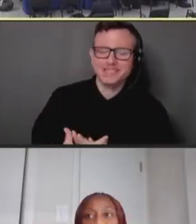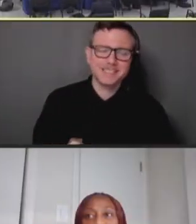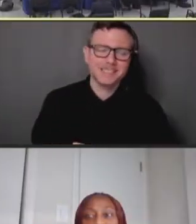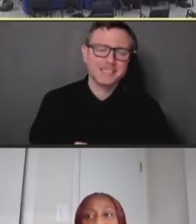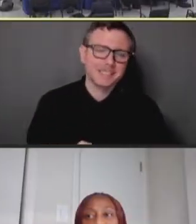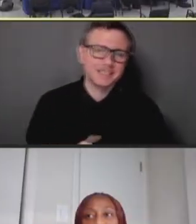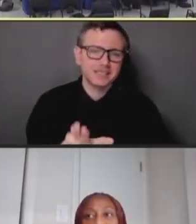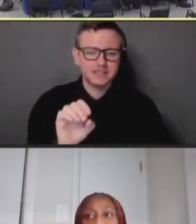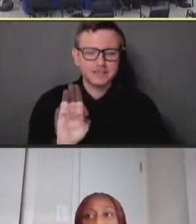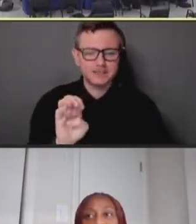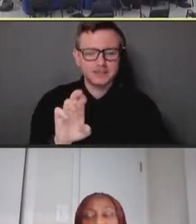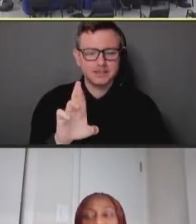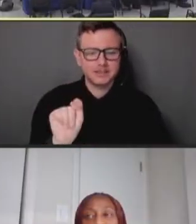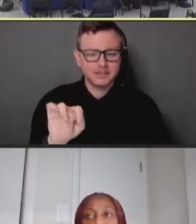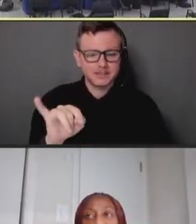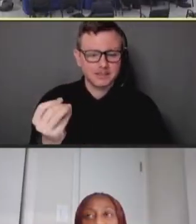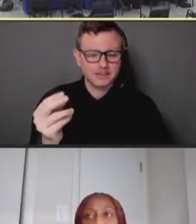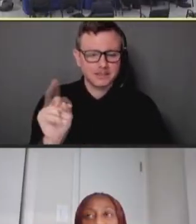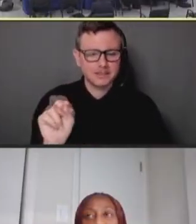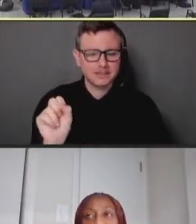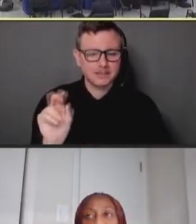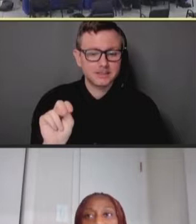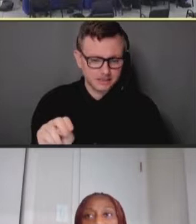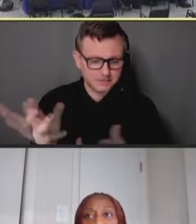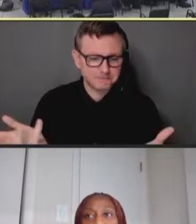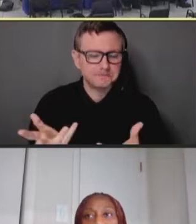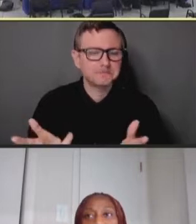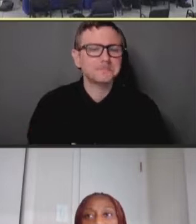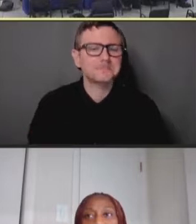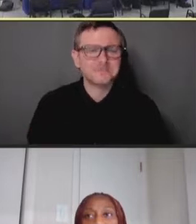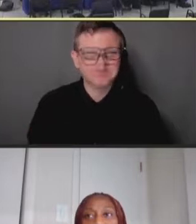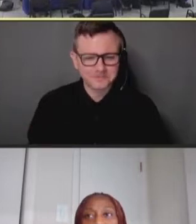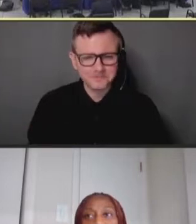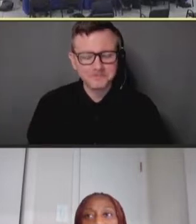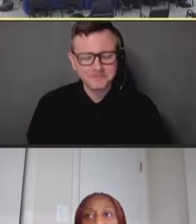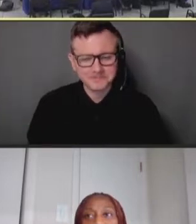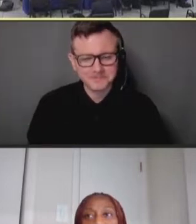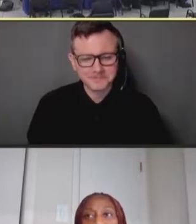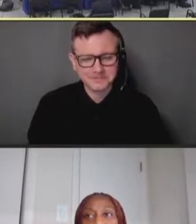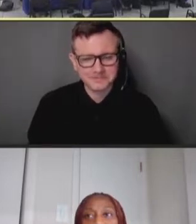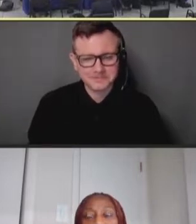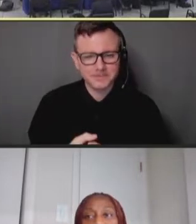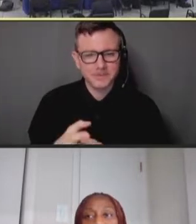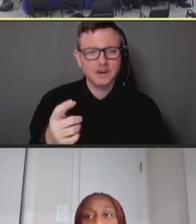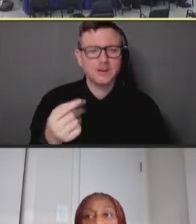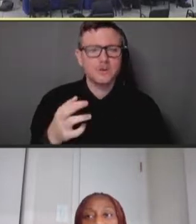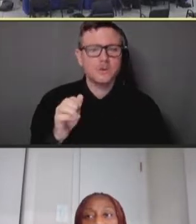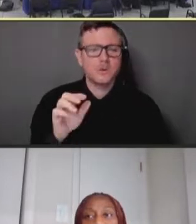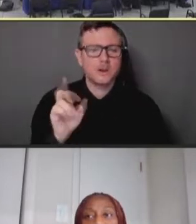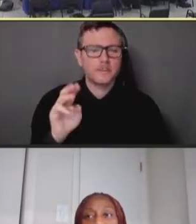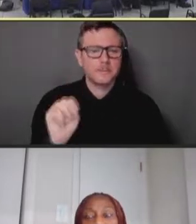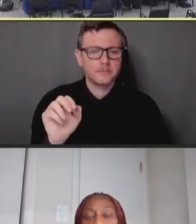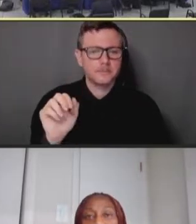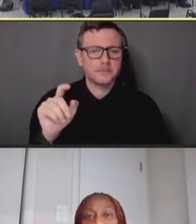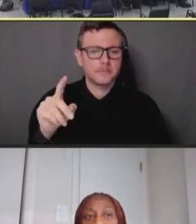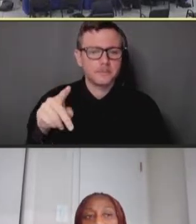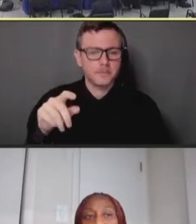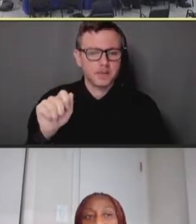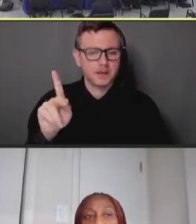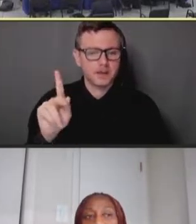Robert Johnson. Robert Johnson: Present. Ann Aikin: Good morning. Ramka Pakka [phonetic sp].